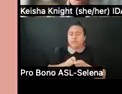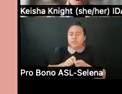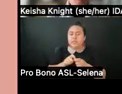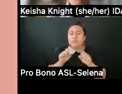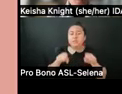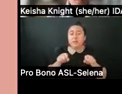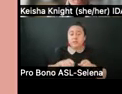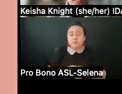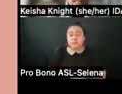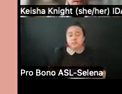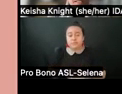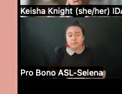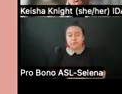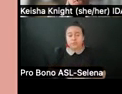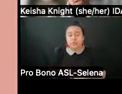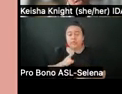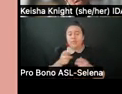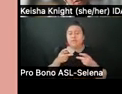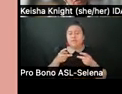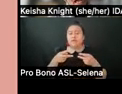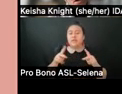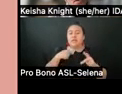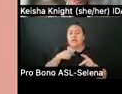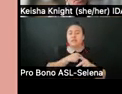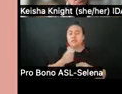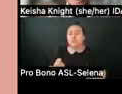And it will allow us to understand kind of how the funds will be used and that's something we really